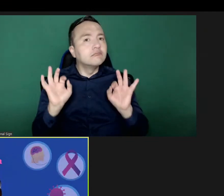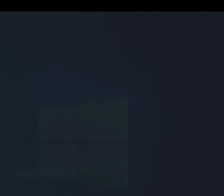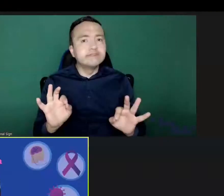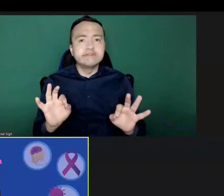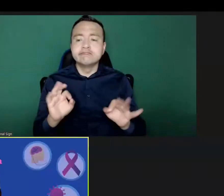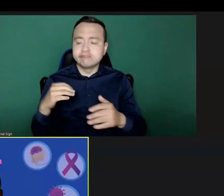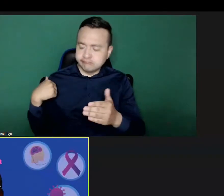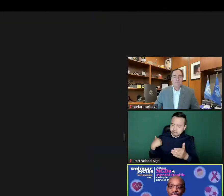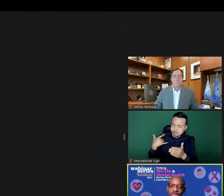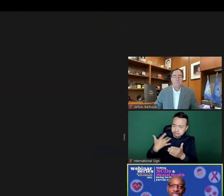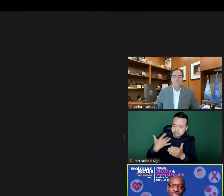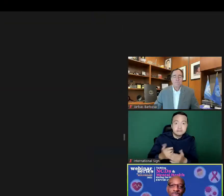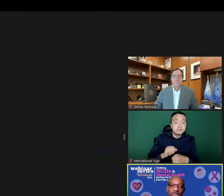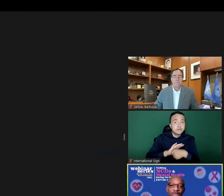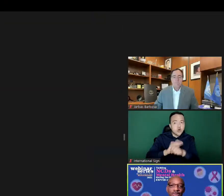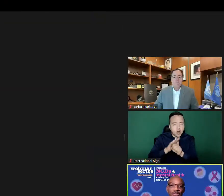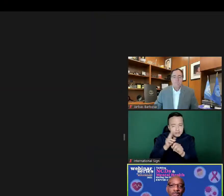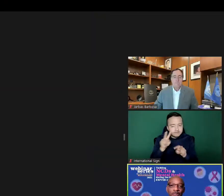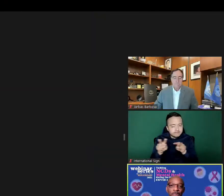So I can begin my presentation.